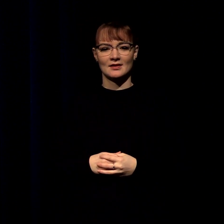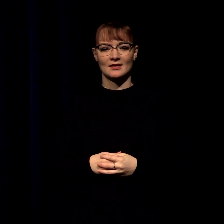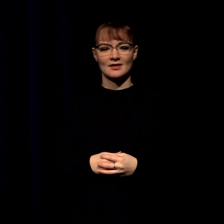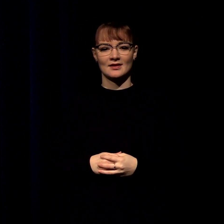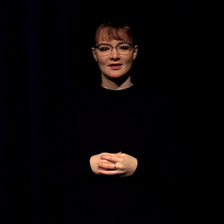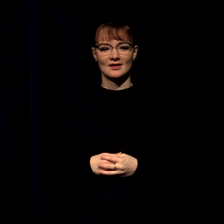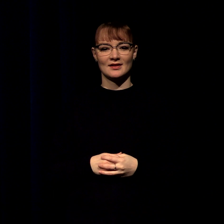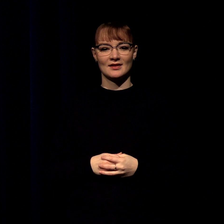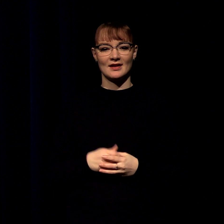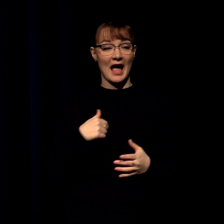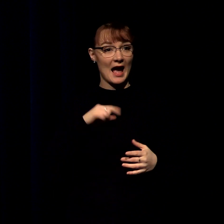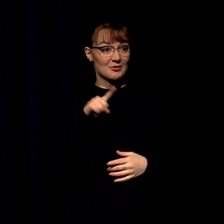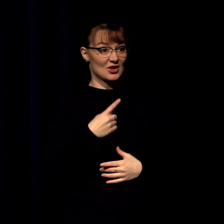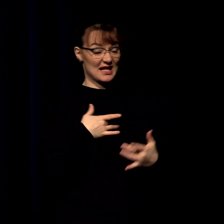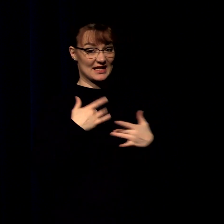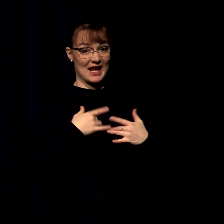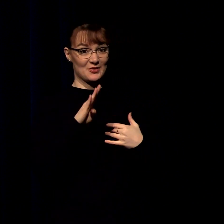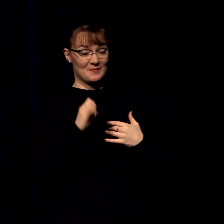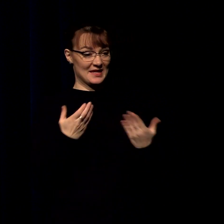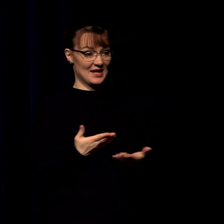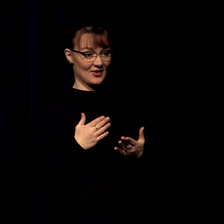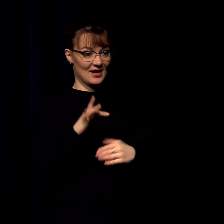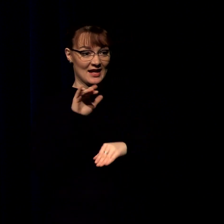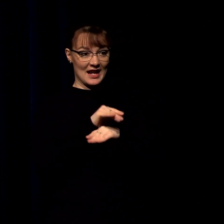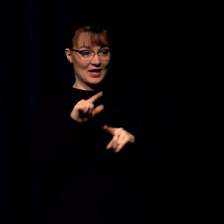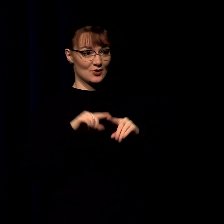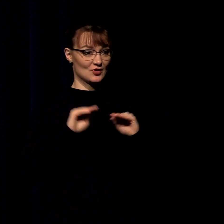I'm just excited to be here at night to shine and get my dance